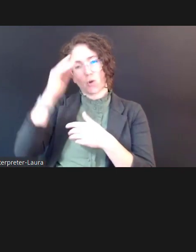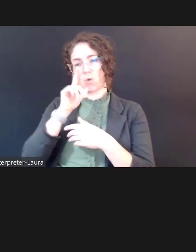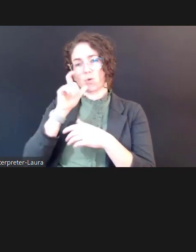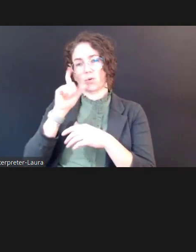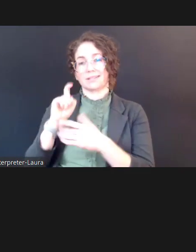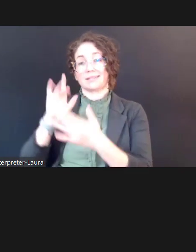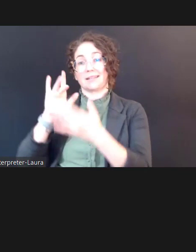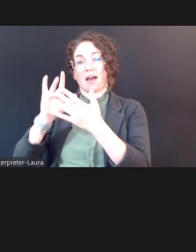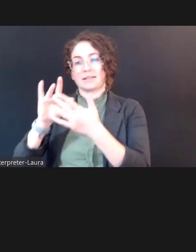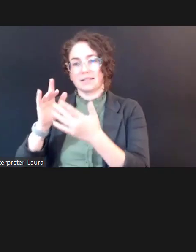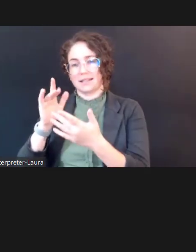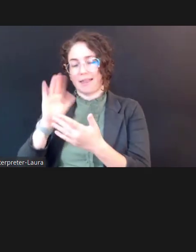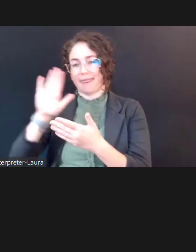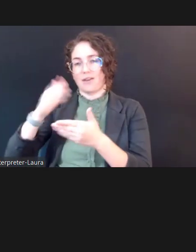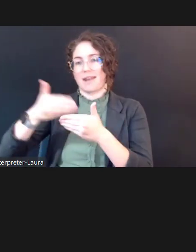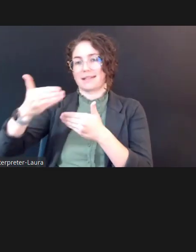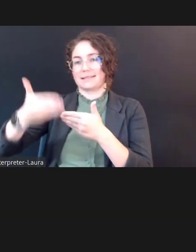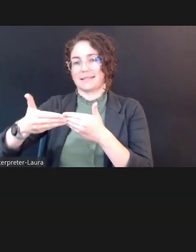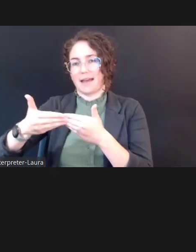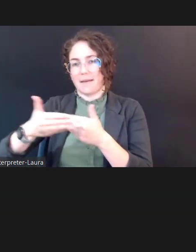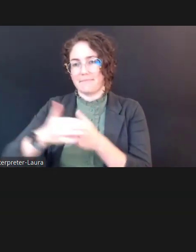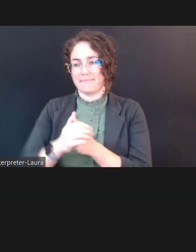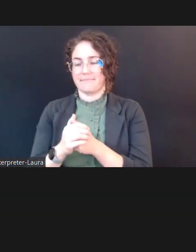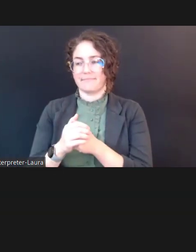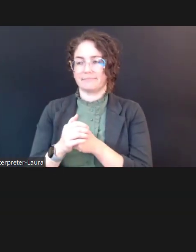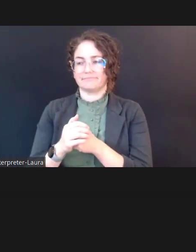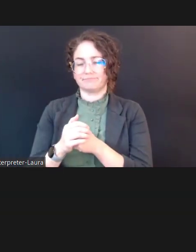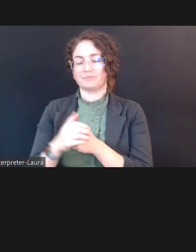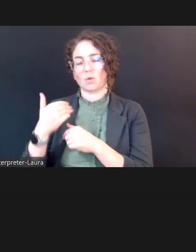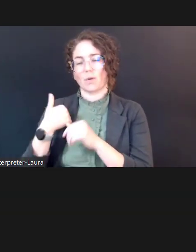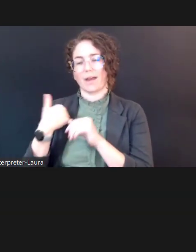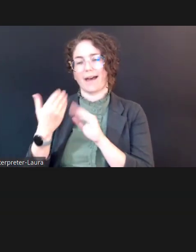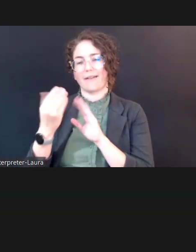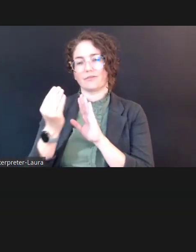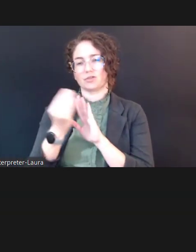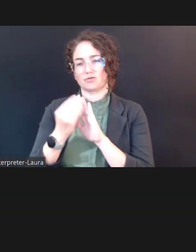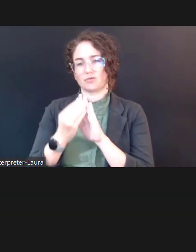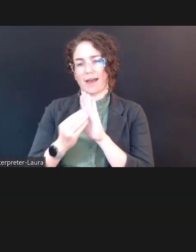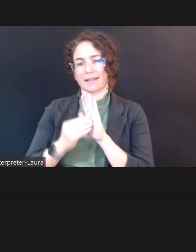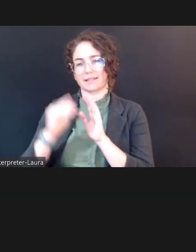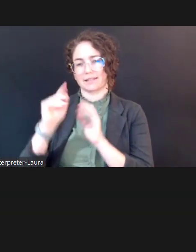We have a tracking tool there that is designed to help you do that.